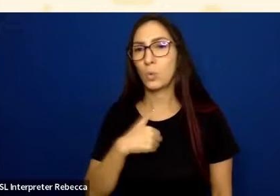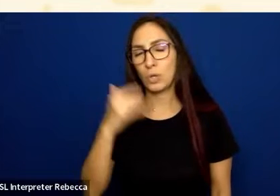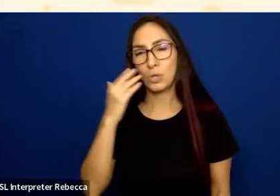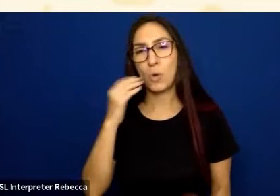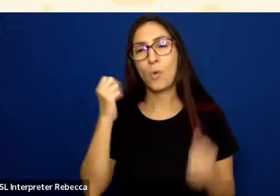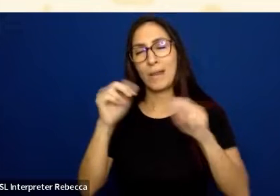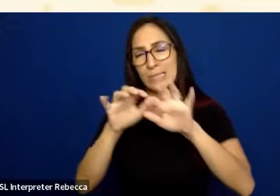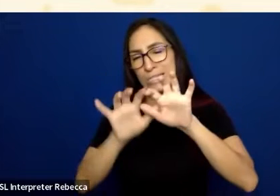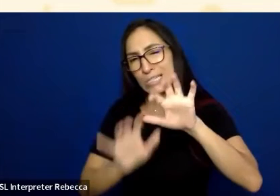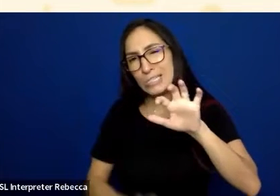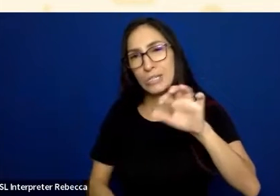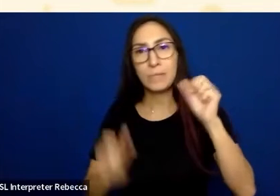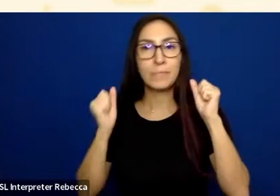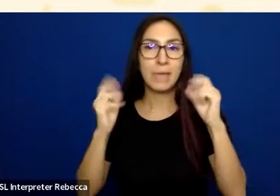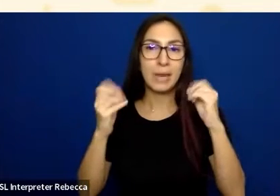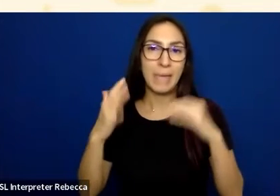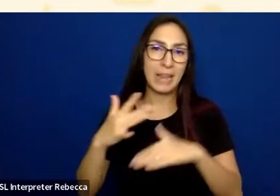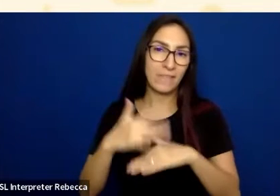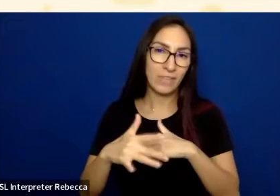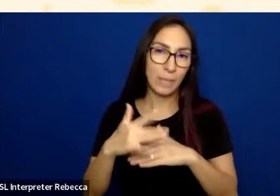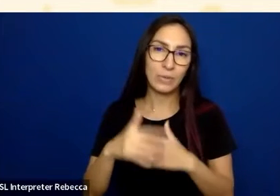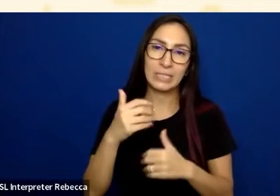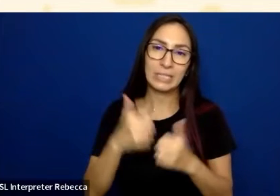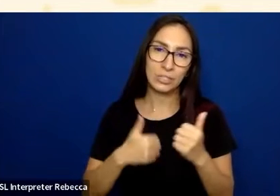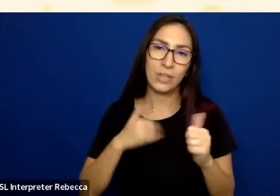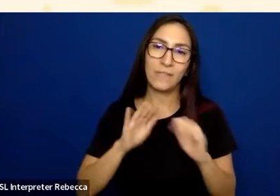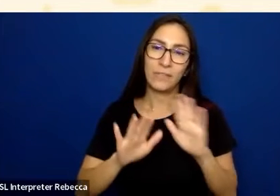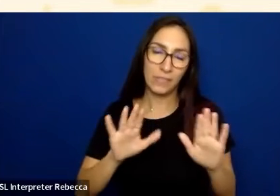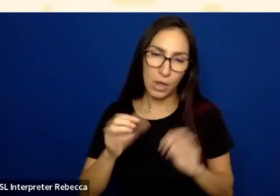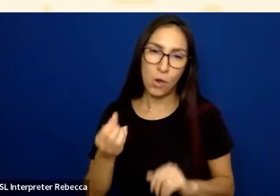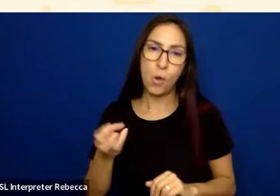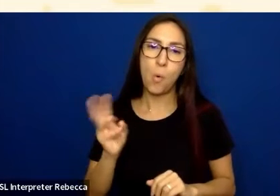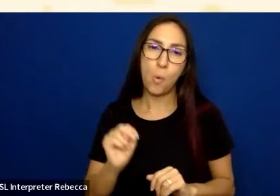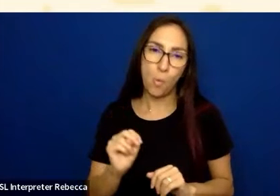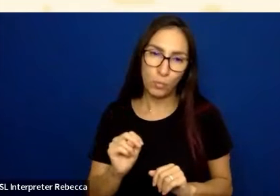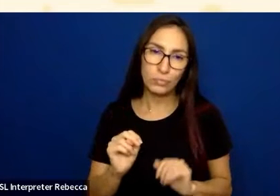And each one of them has their own merits as well as advantages.